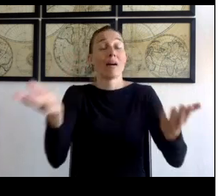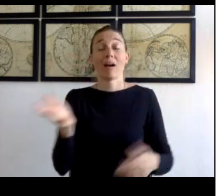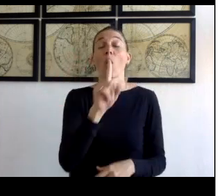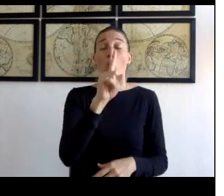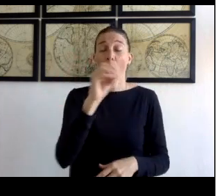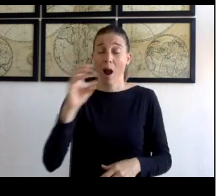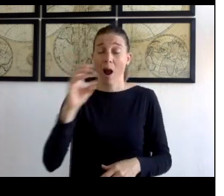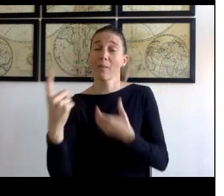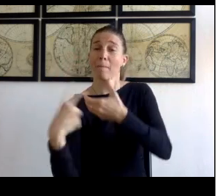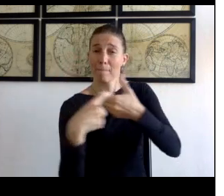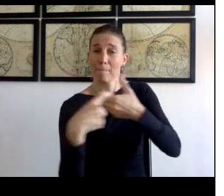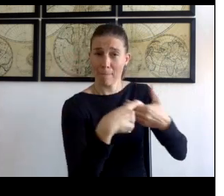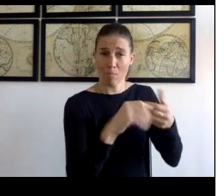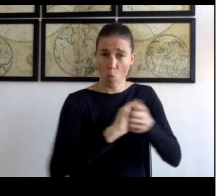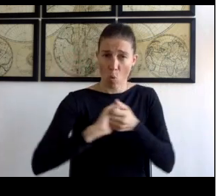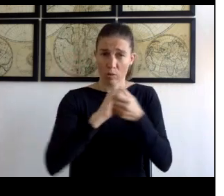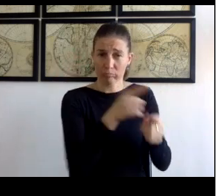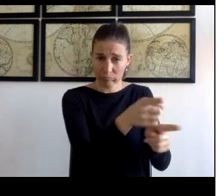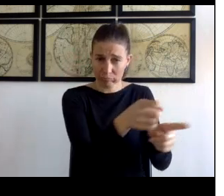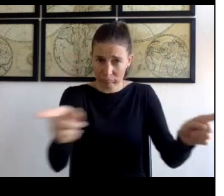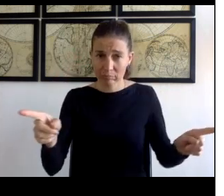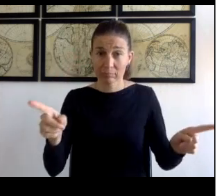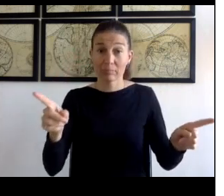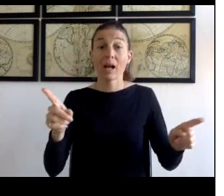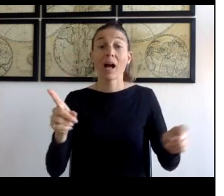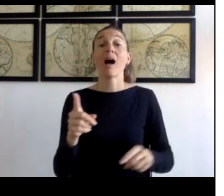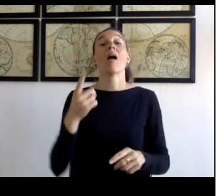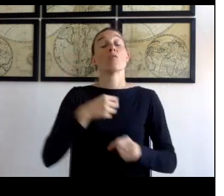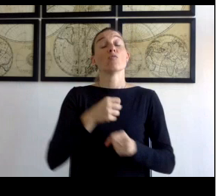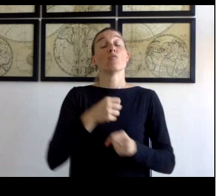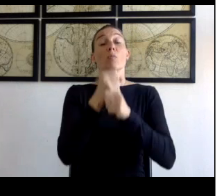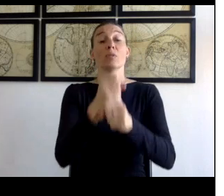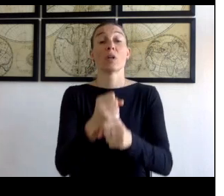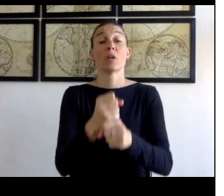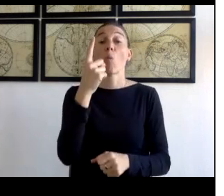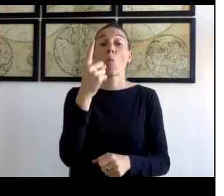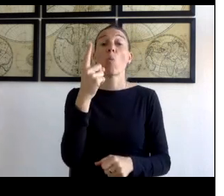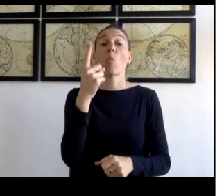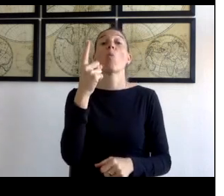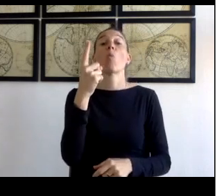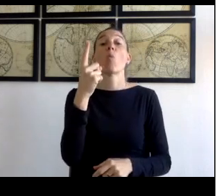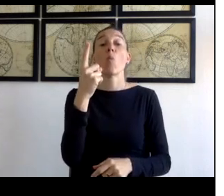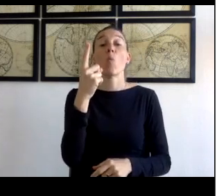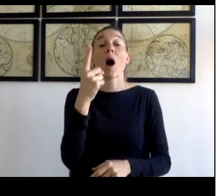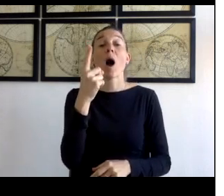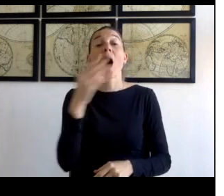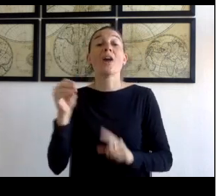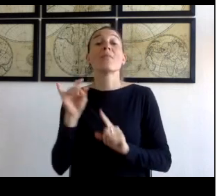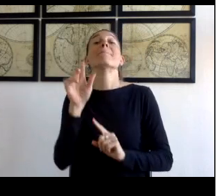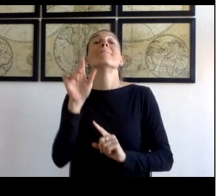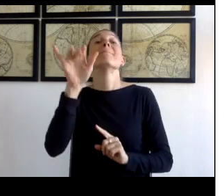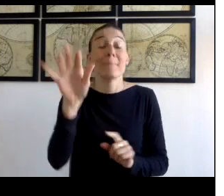We represent around 100 million persons with disabilities in the EU which means all kinds of different disabilities.